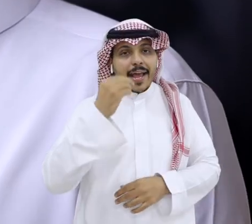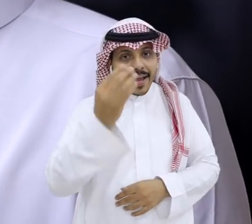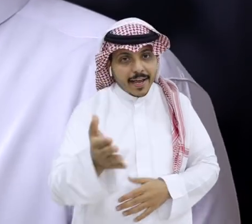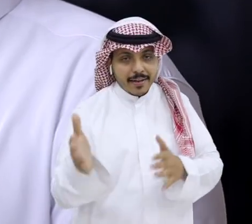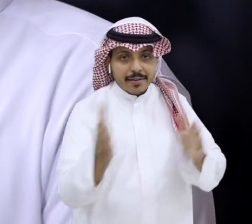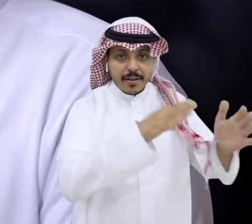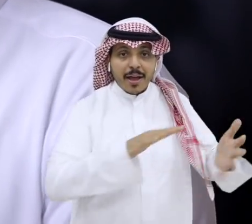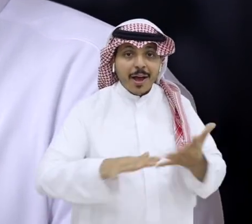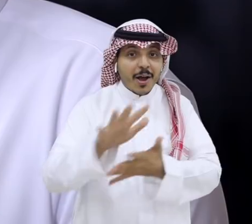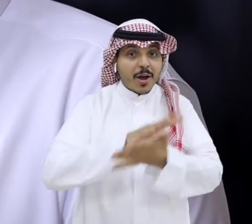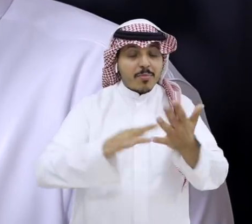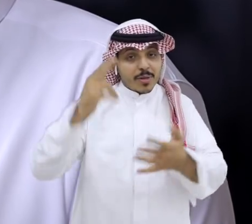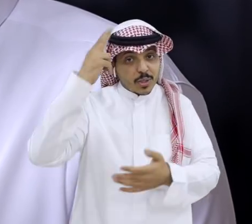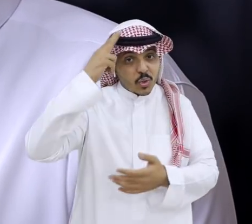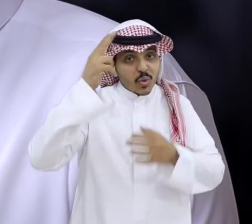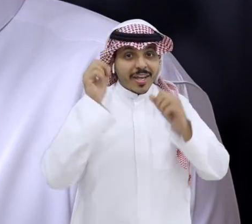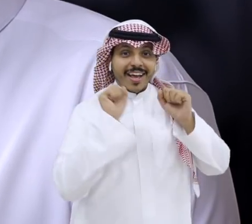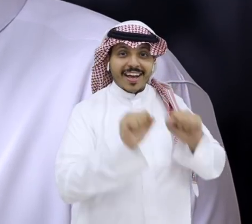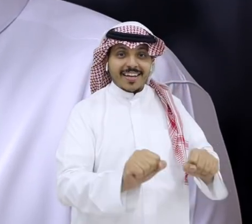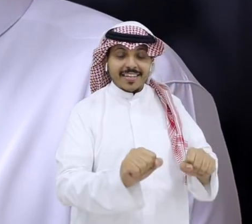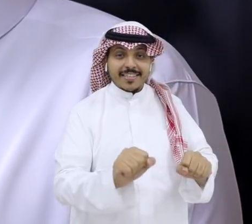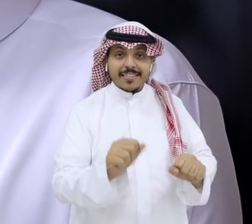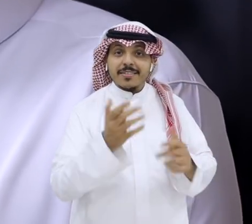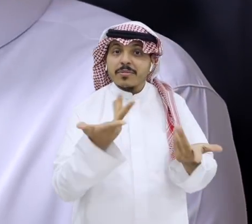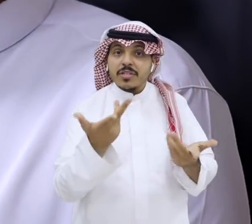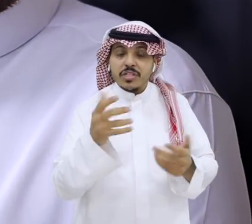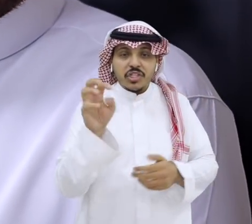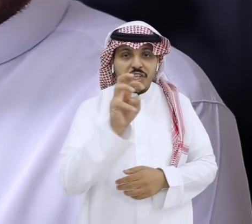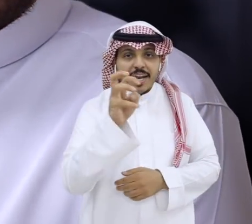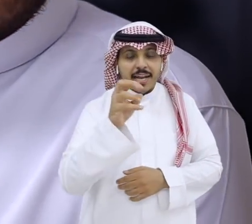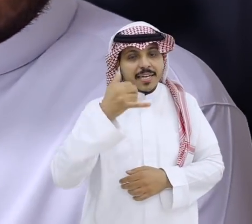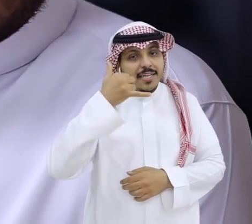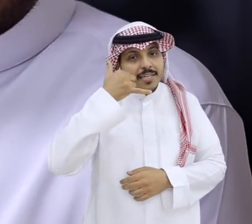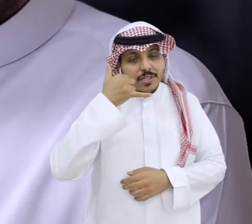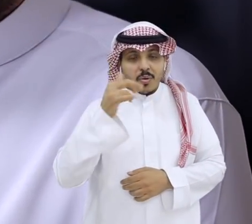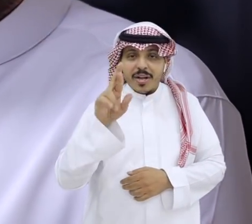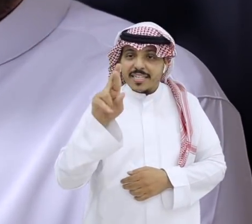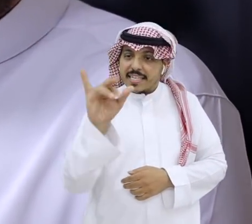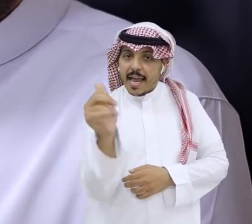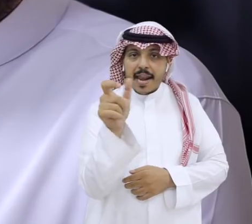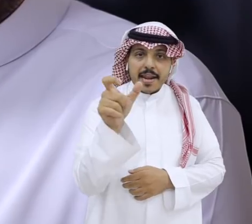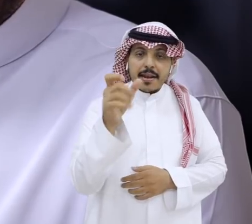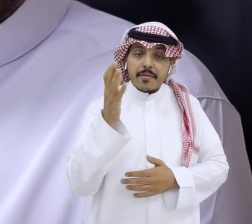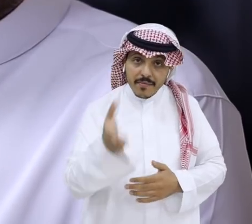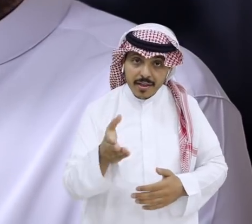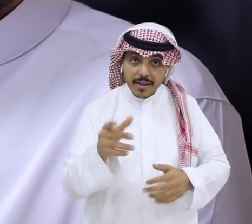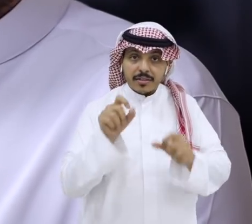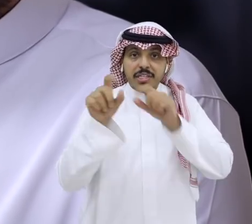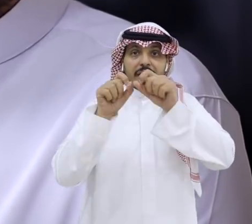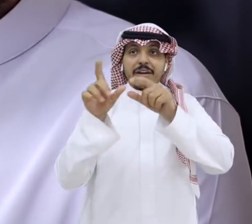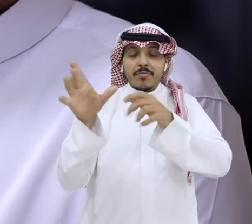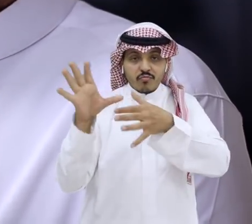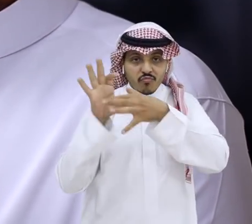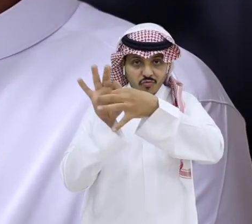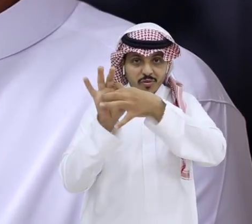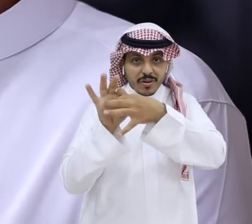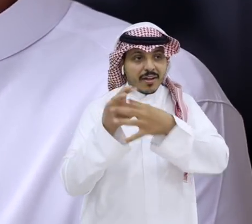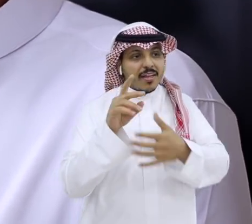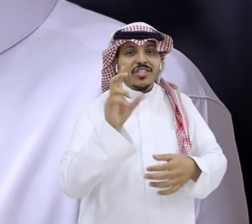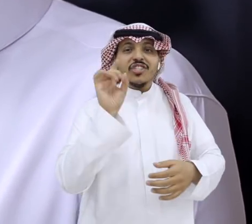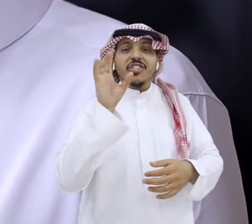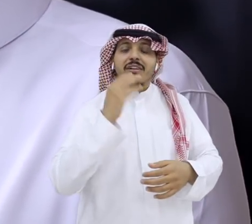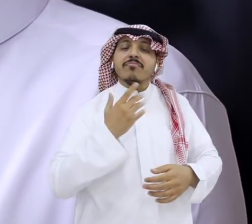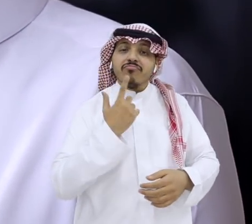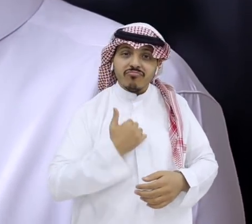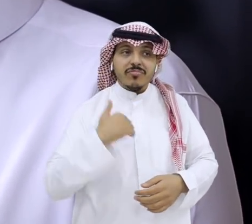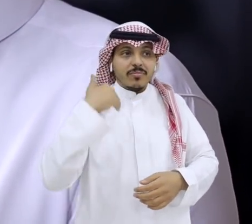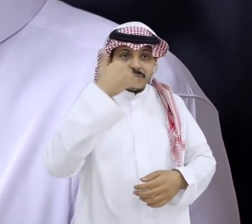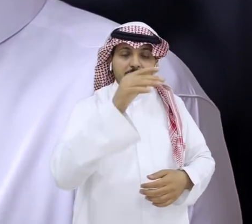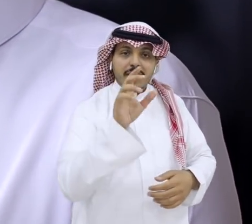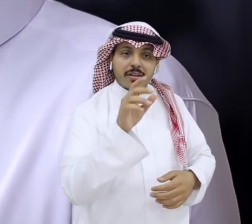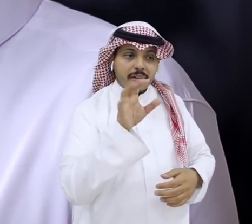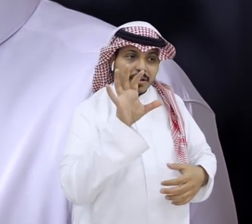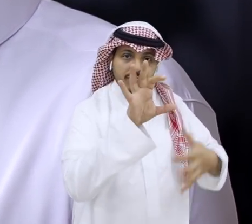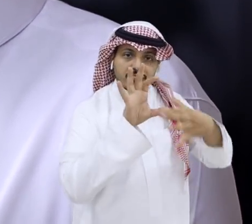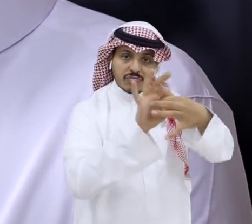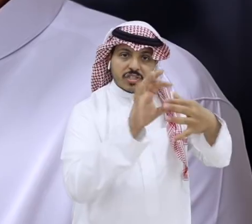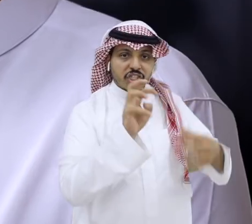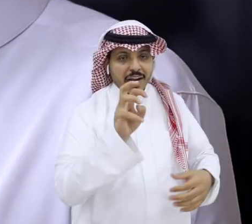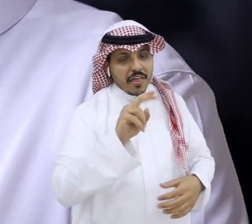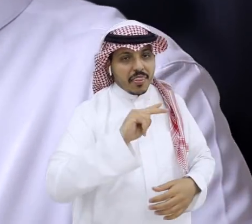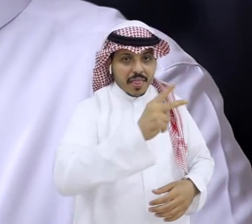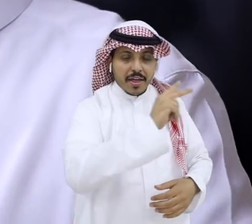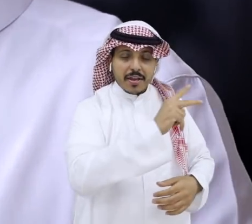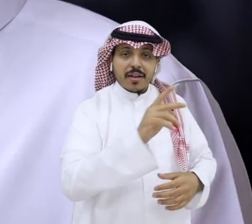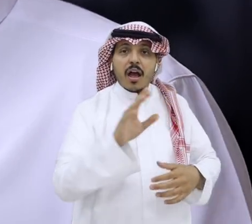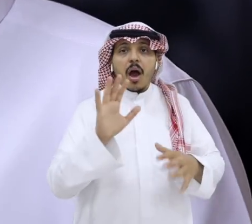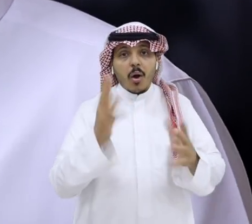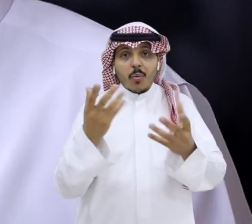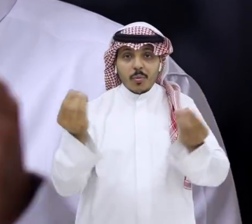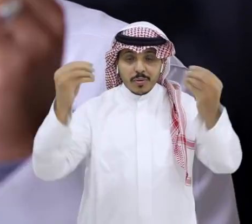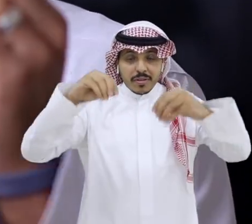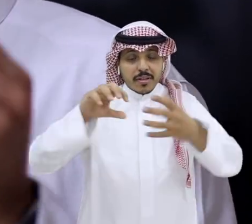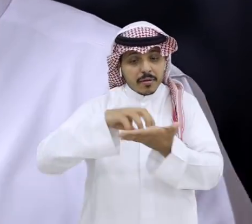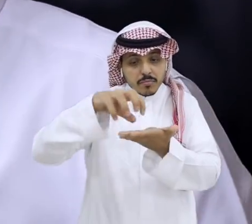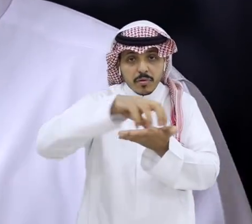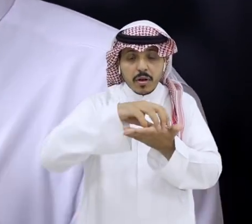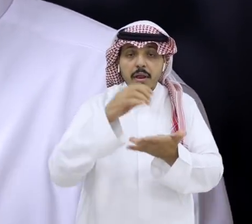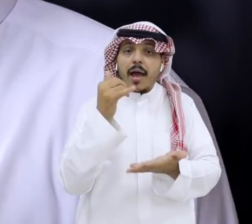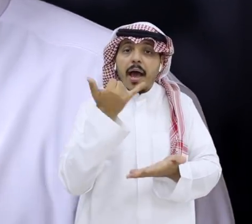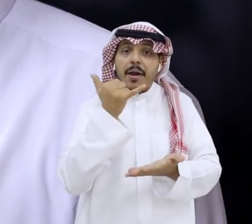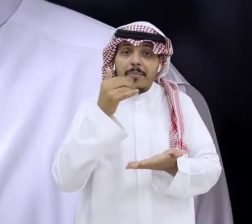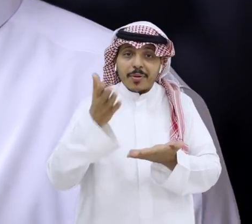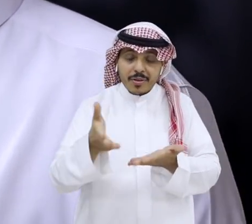There is some good news for Zain customers in KSA. I hope this news will continue for all carries in KSA and the Middle East.